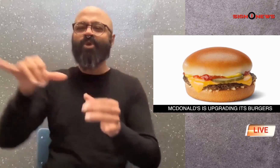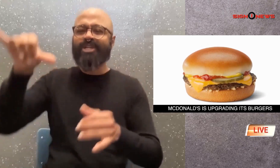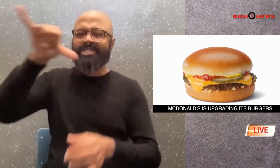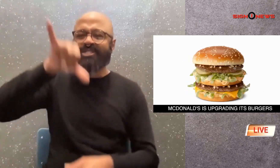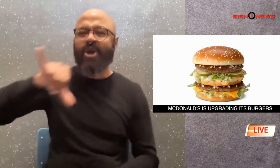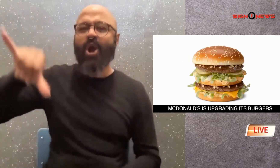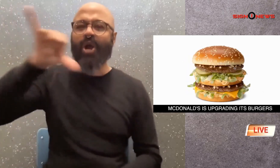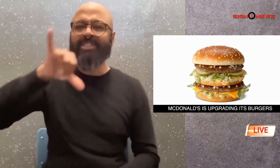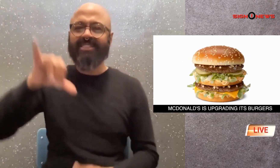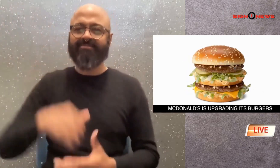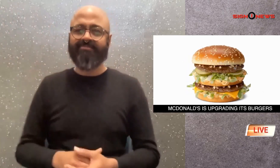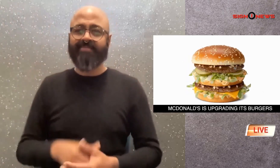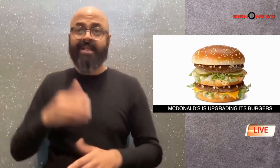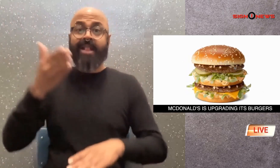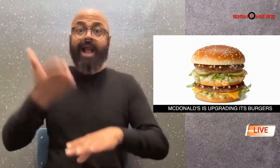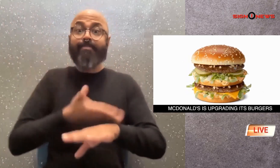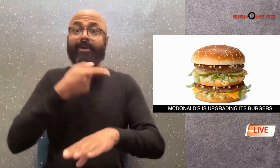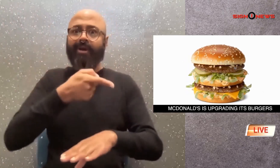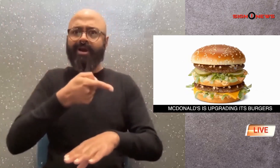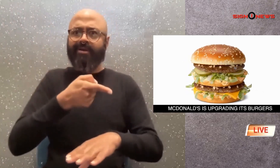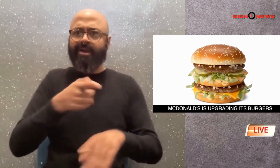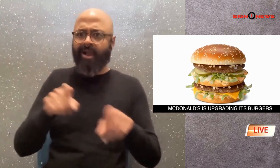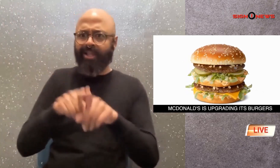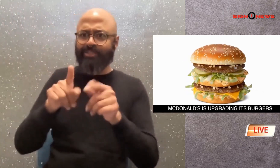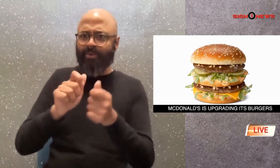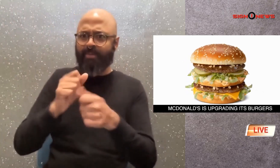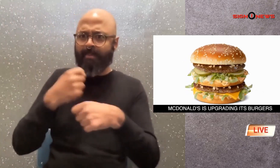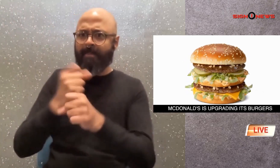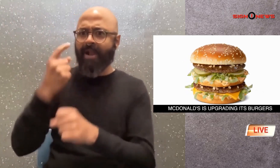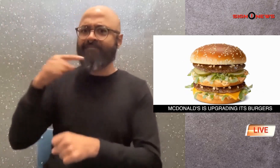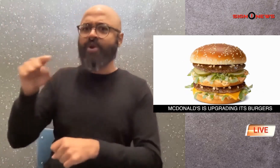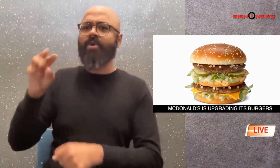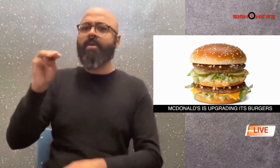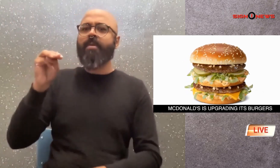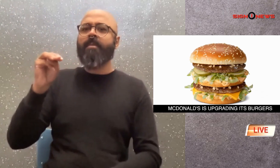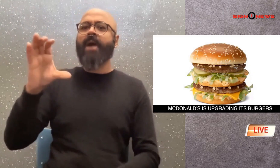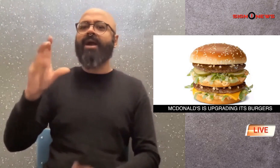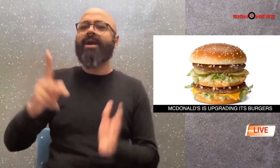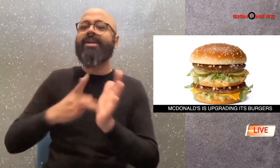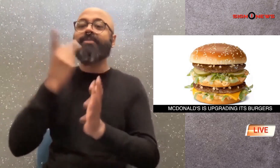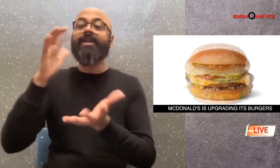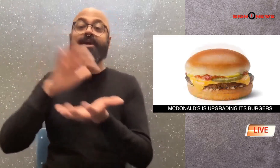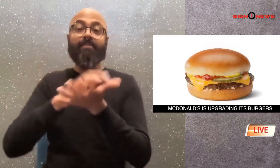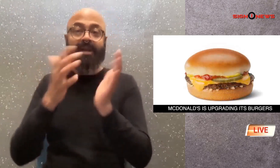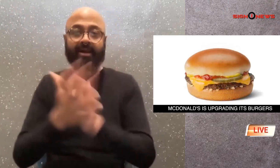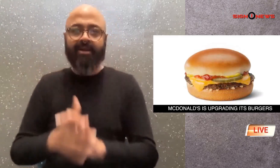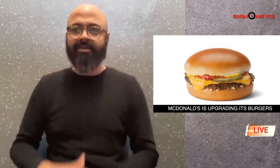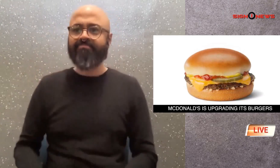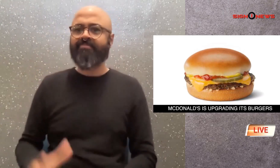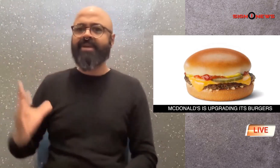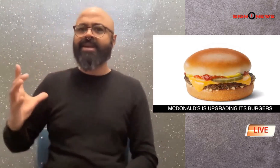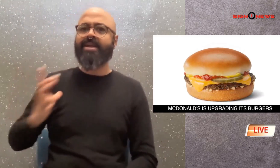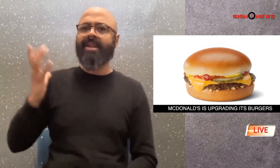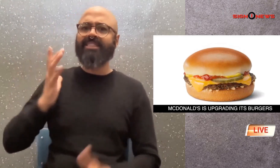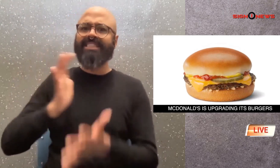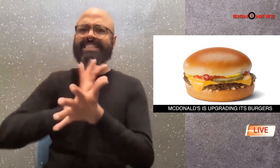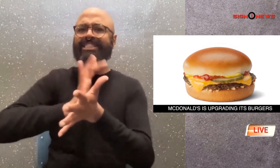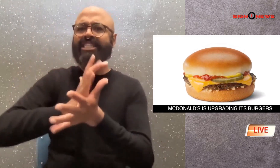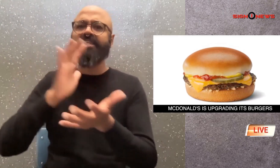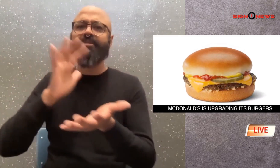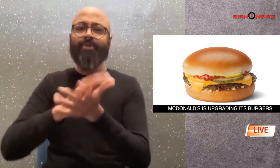served with more sauce the upgrades will also be made for the double cheeseburger the classic